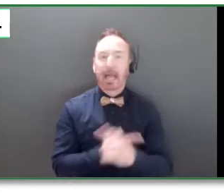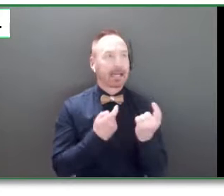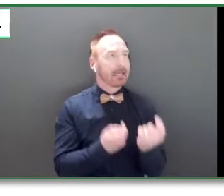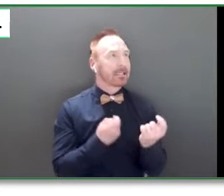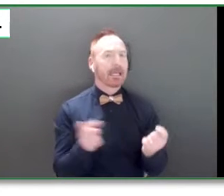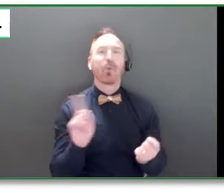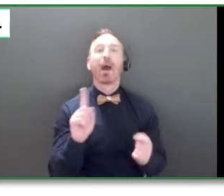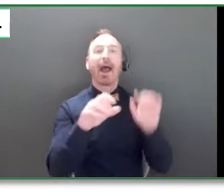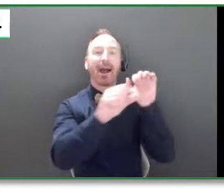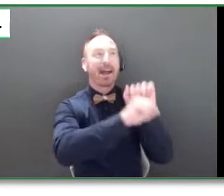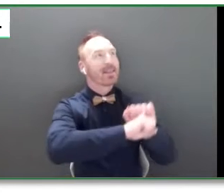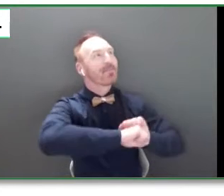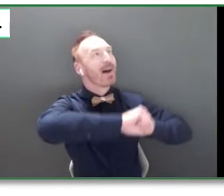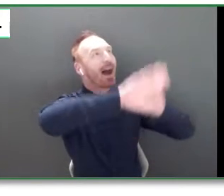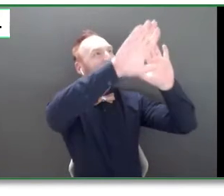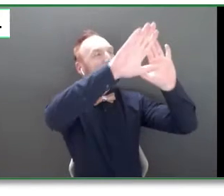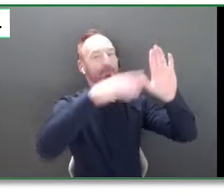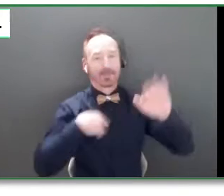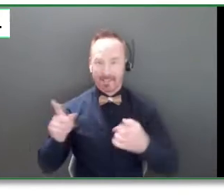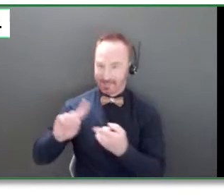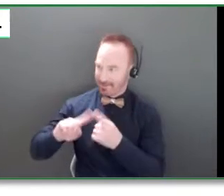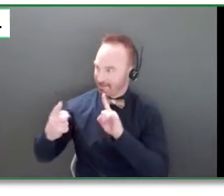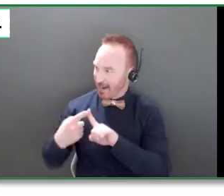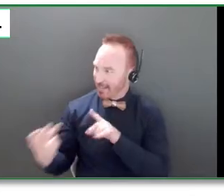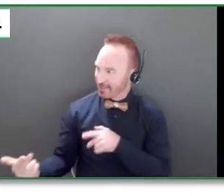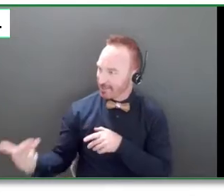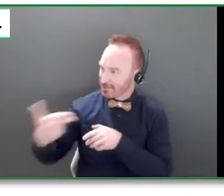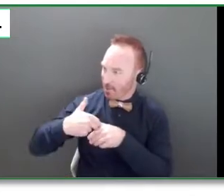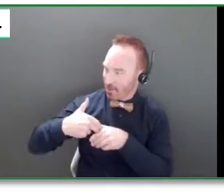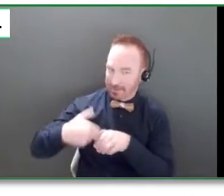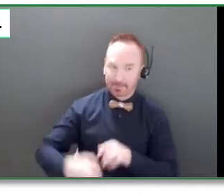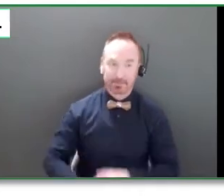Can you roll the video?